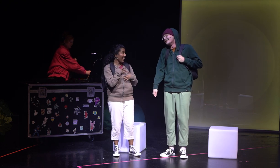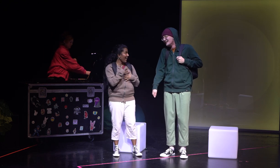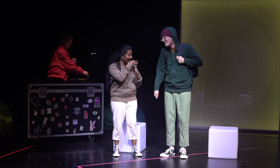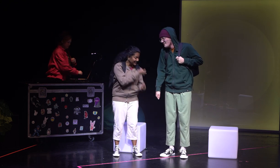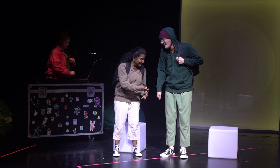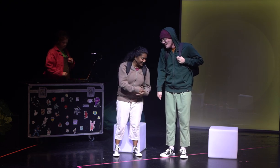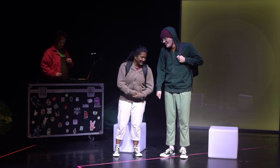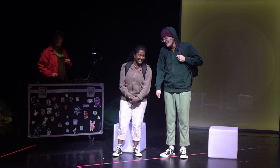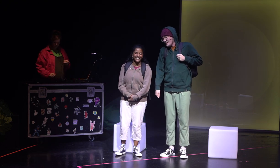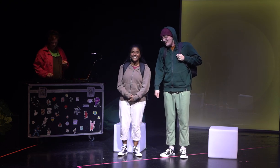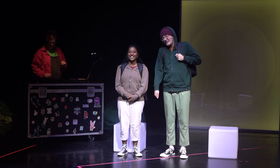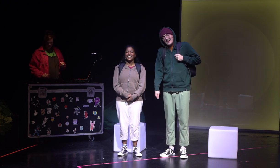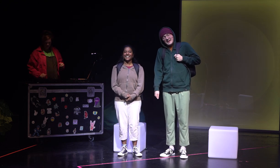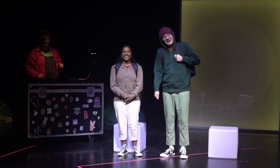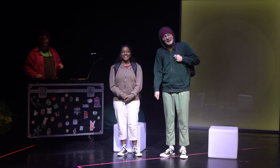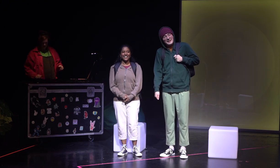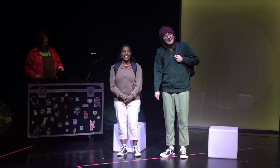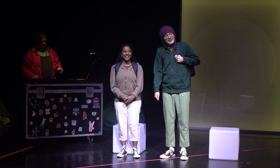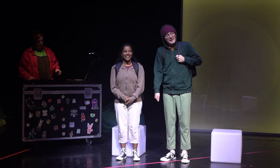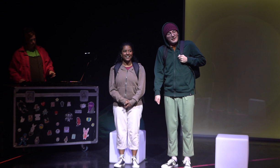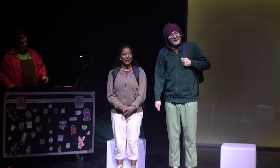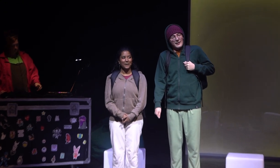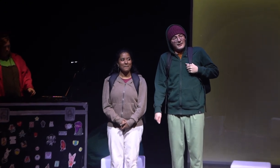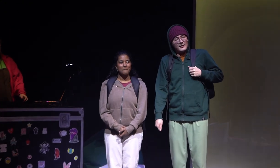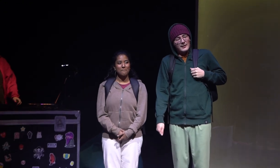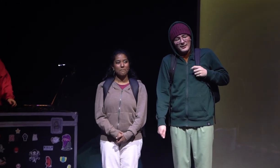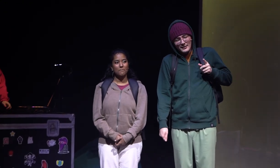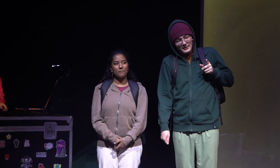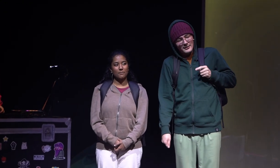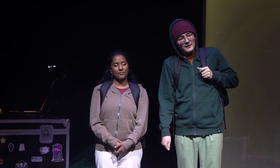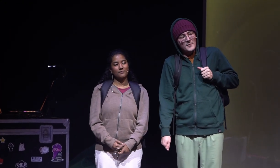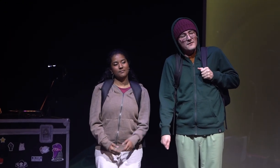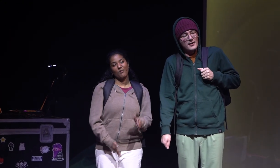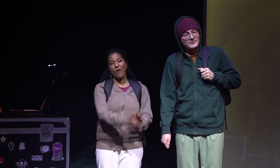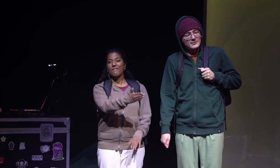you're not careful, he's a right little tart.